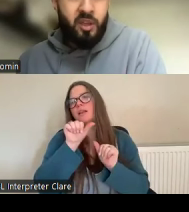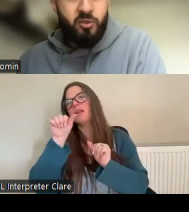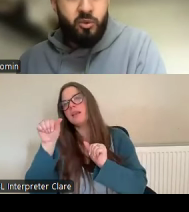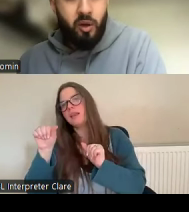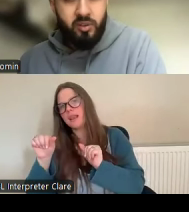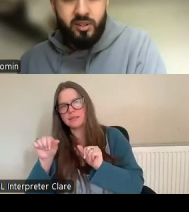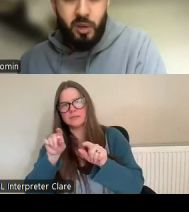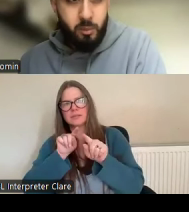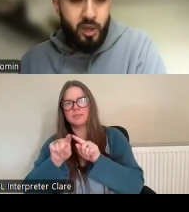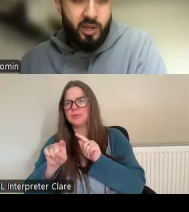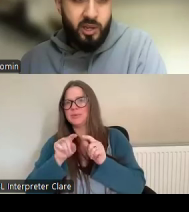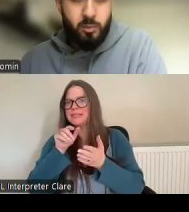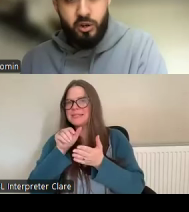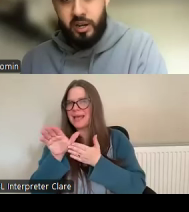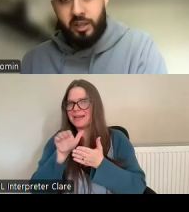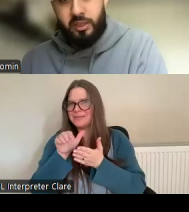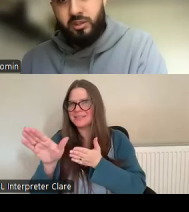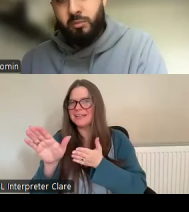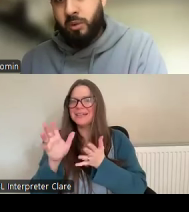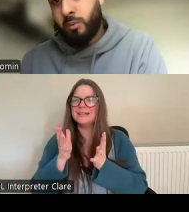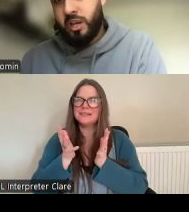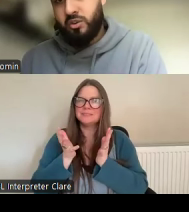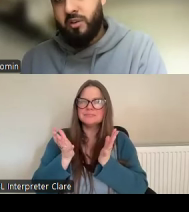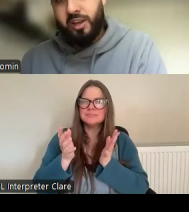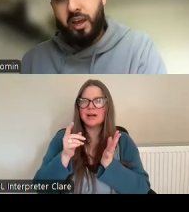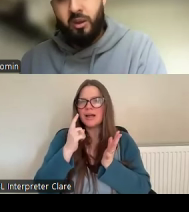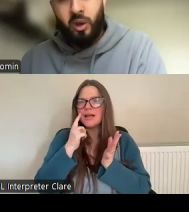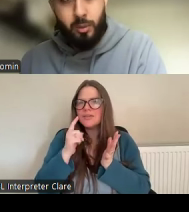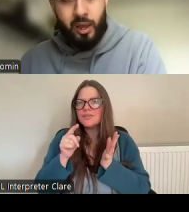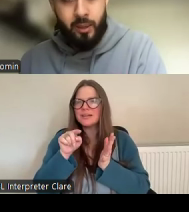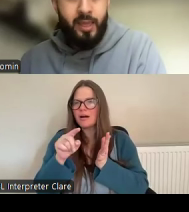If you haven't spent any budget or anything, sometimes website traffic can work better.